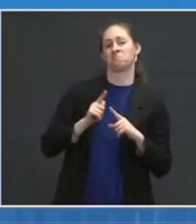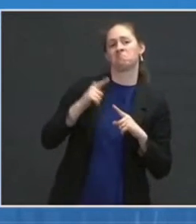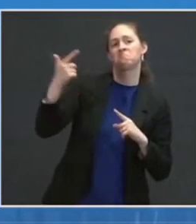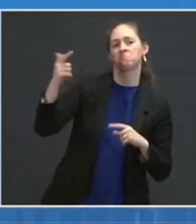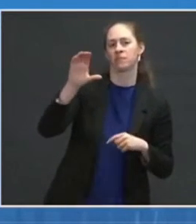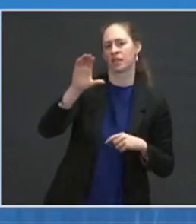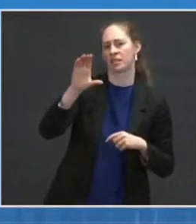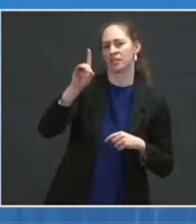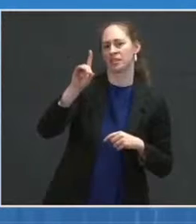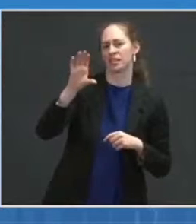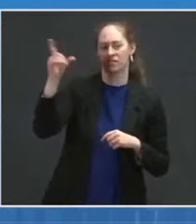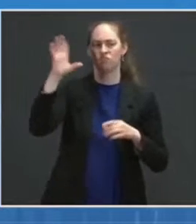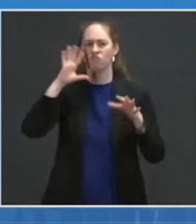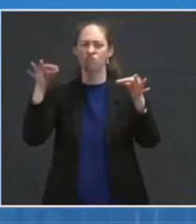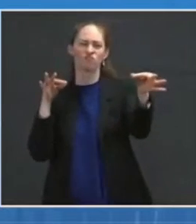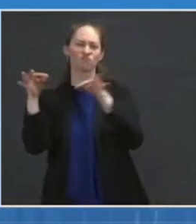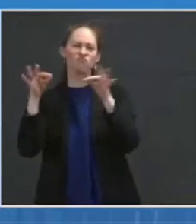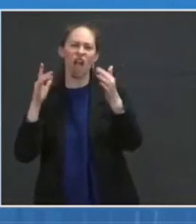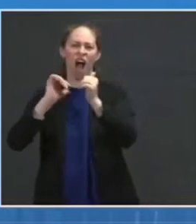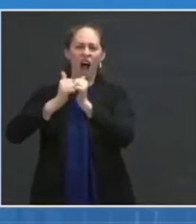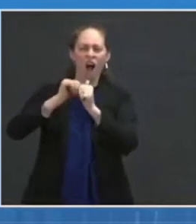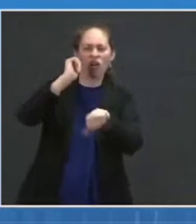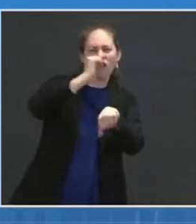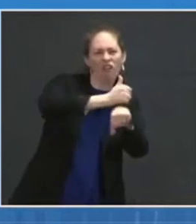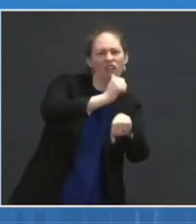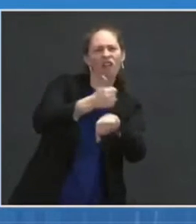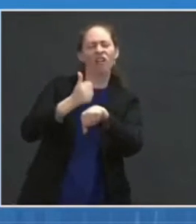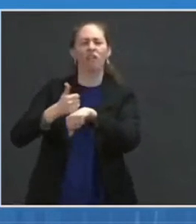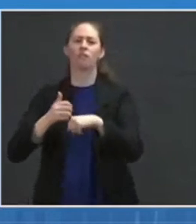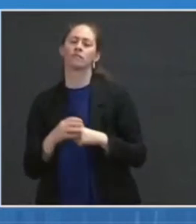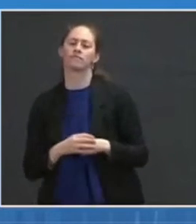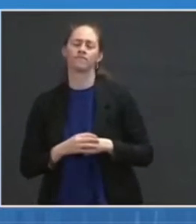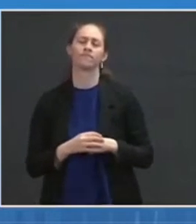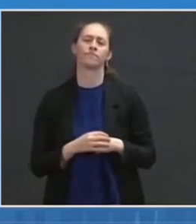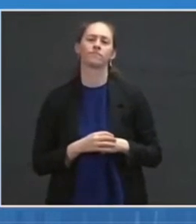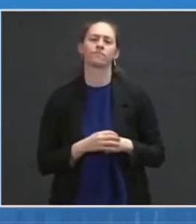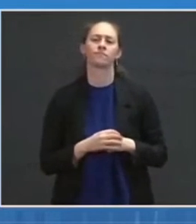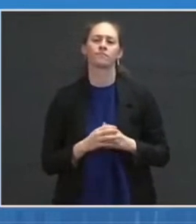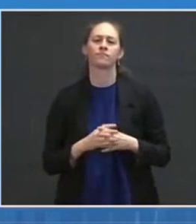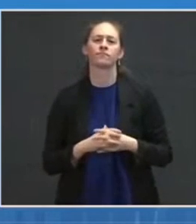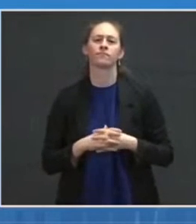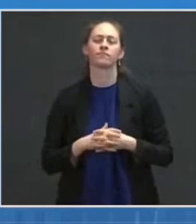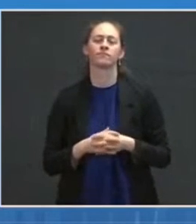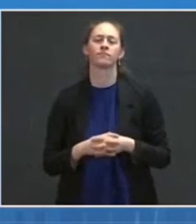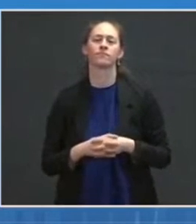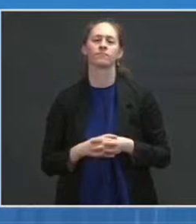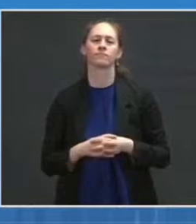THINKS ABOUT THE SOCIAL